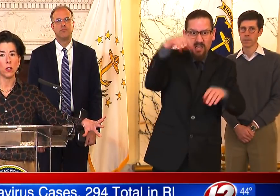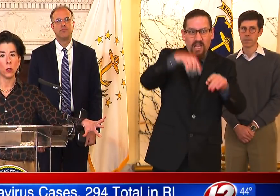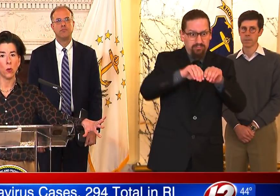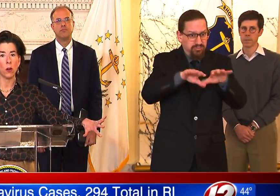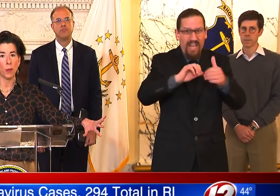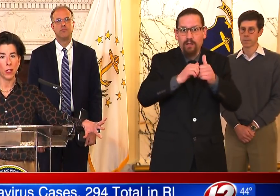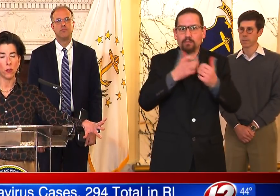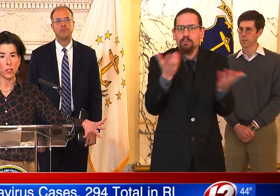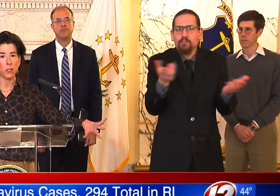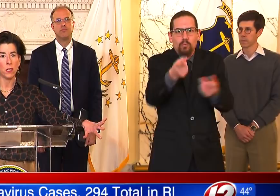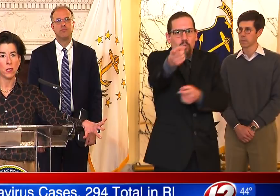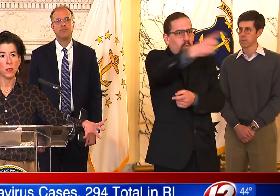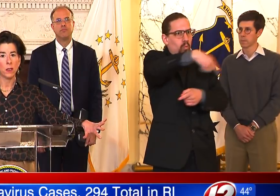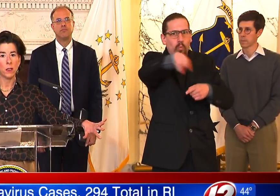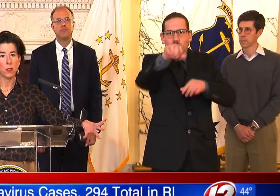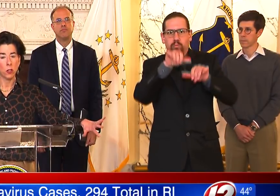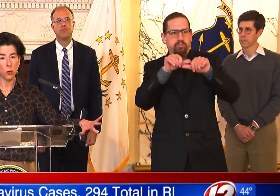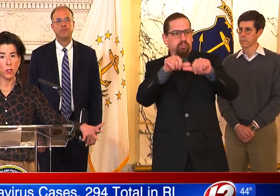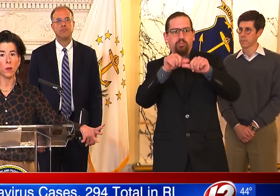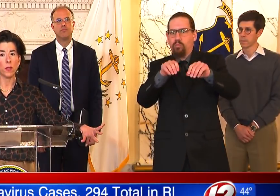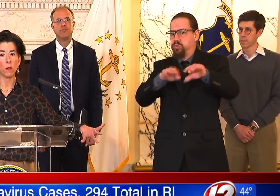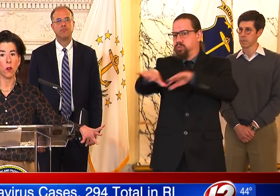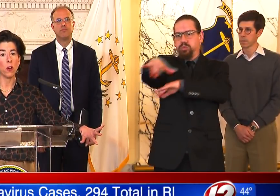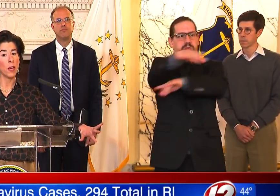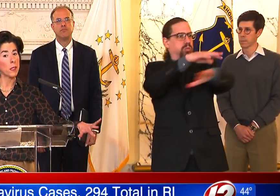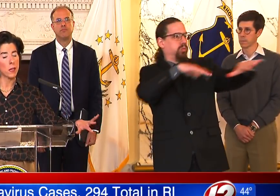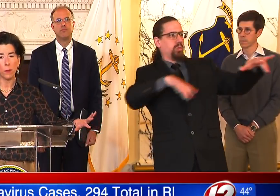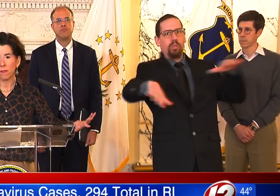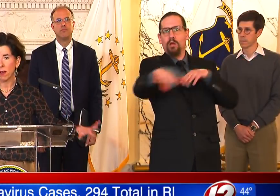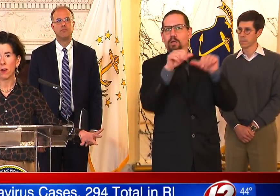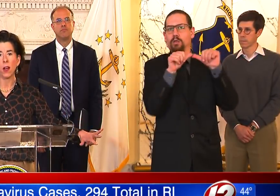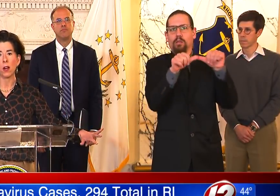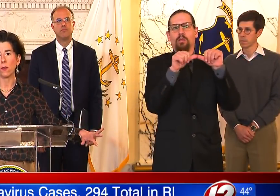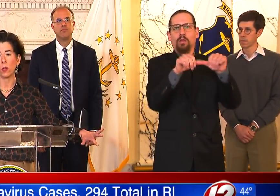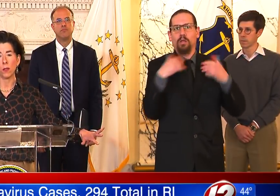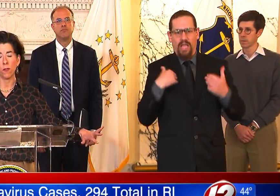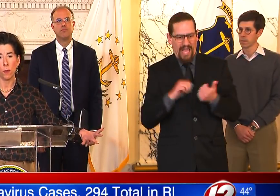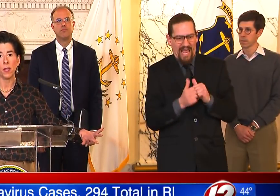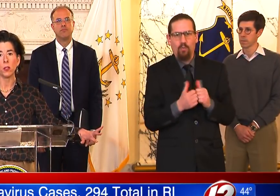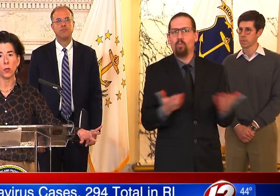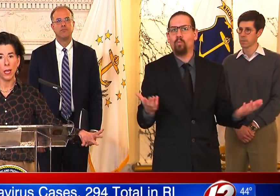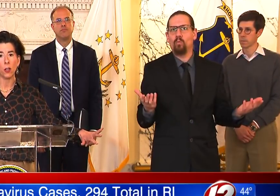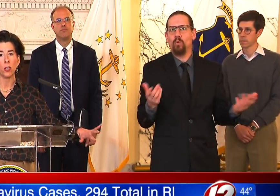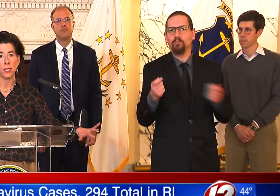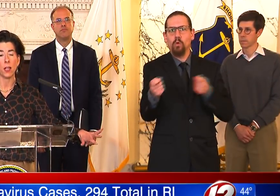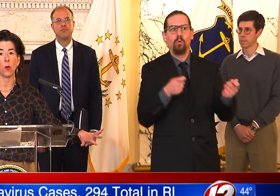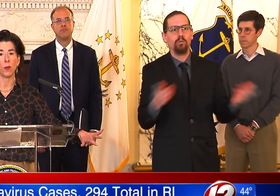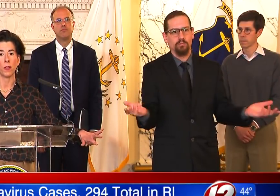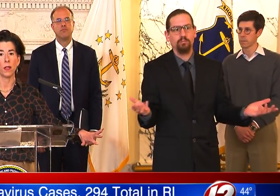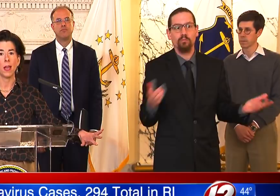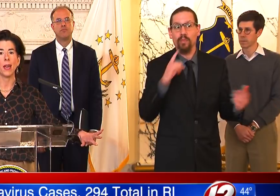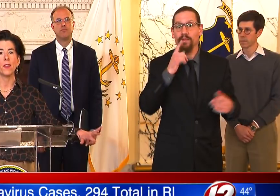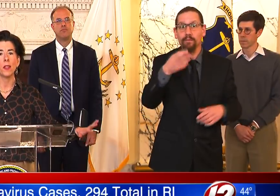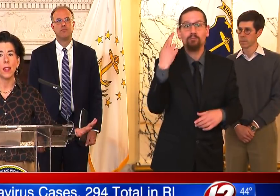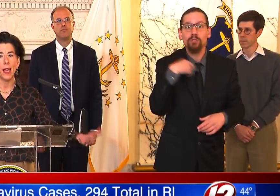IF YOU ARE ONE OF THOSE PEOPLE WHO OWNS A RESTAURANT AND NOT DOING YOUR BEST TO KEEP SOCIAL DISTANCE AMONG PATRONS, YOU ARE